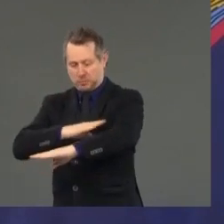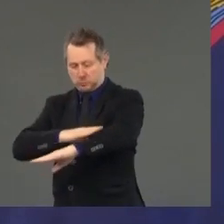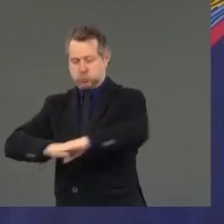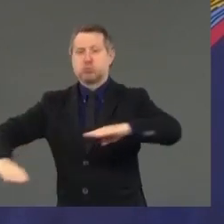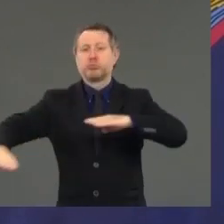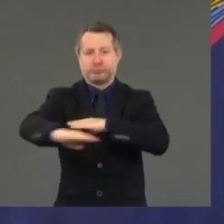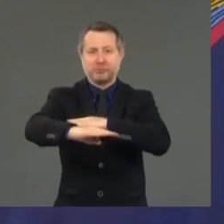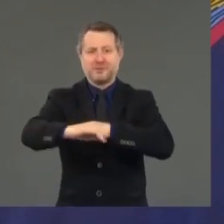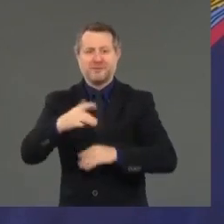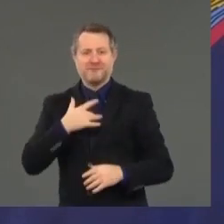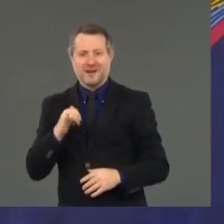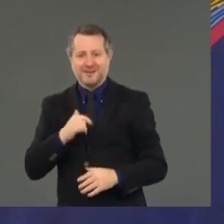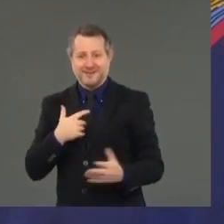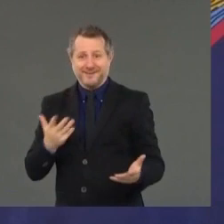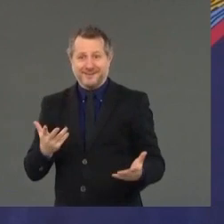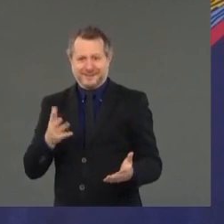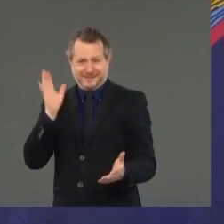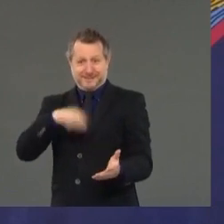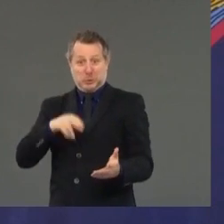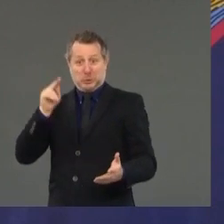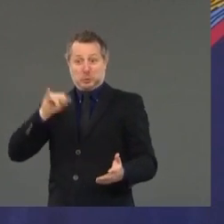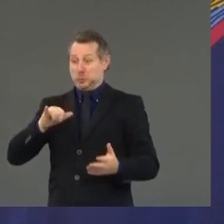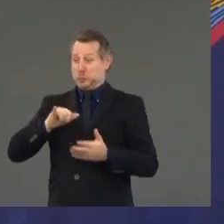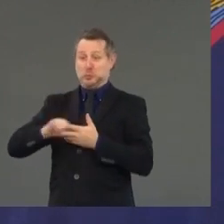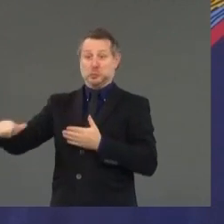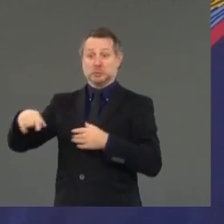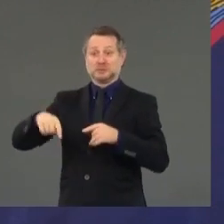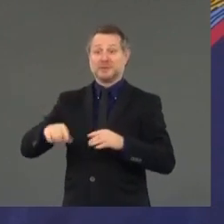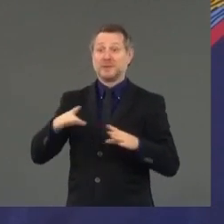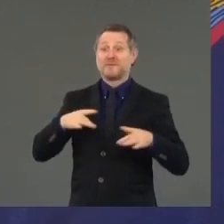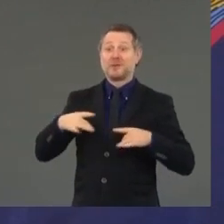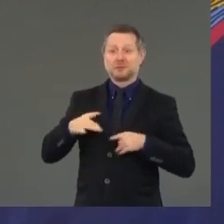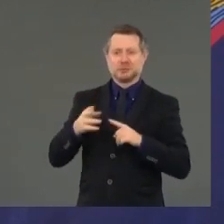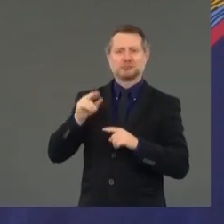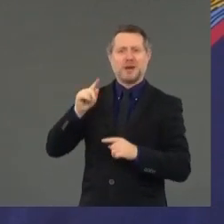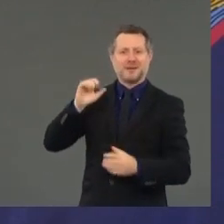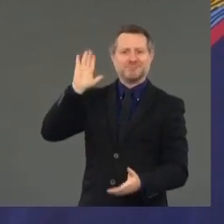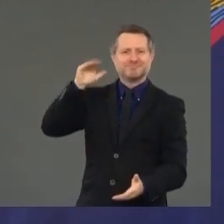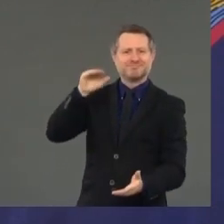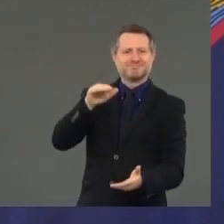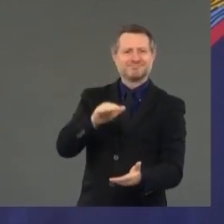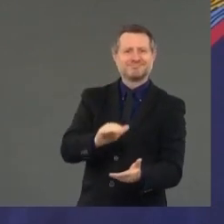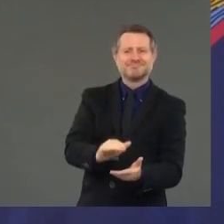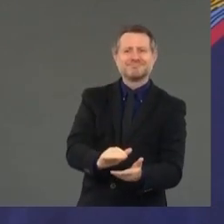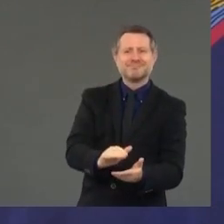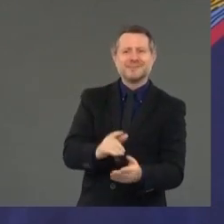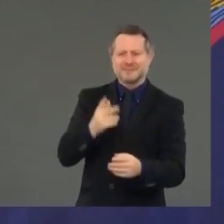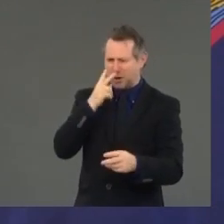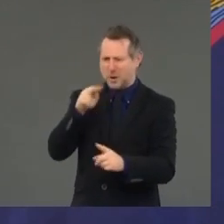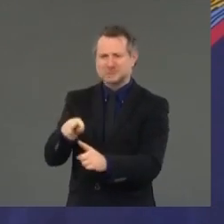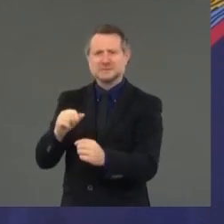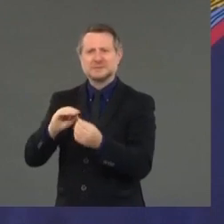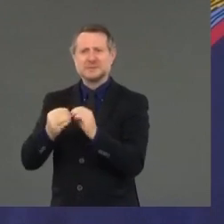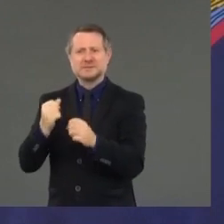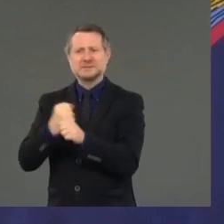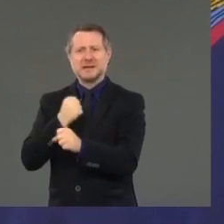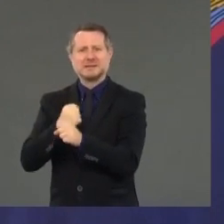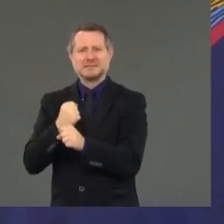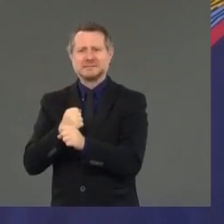TABLES HAVE TURNED SOMEWHAT. NEW YORK, OUR INFECTION RATE IS GOING DOWN.